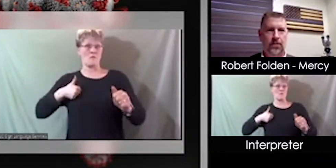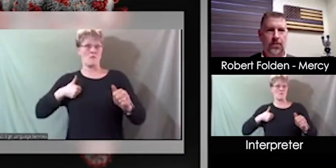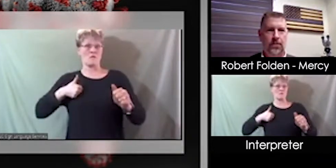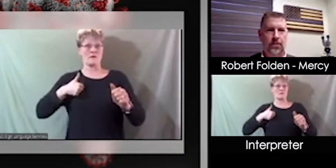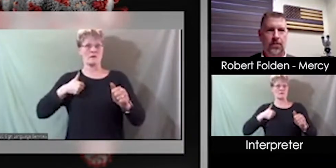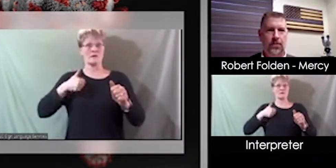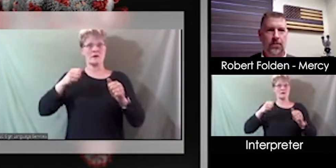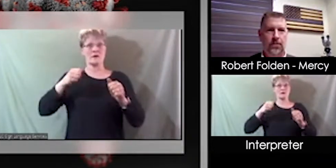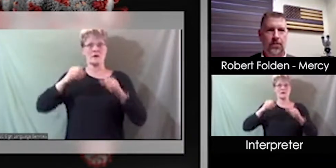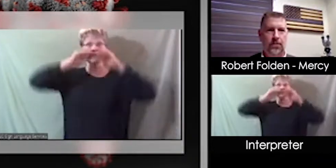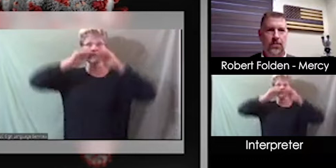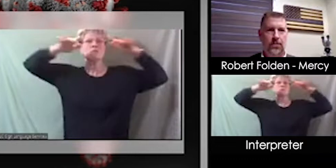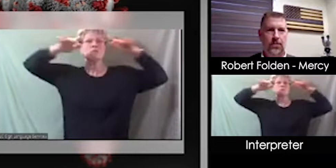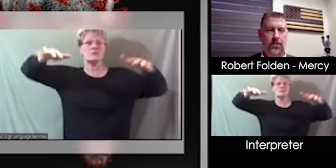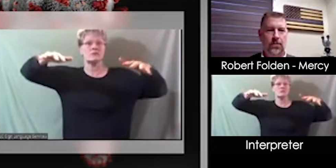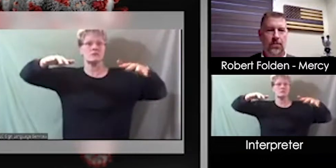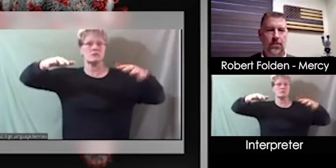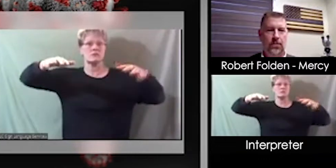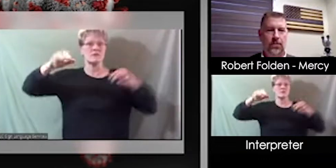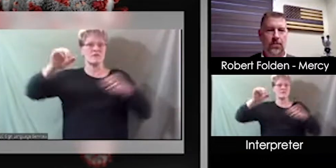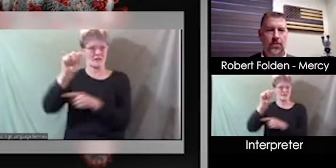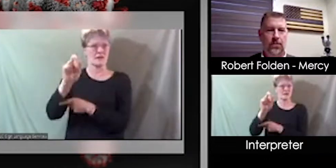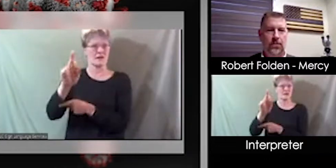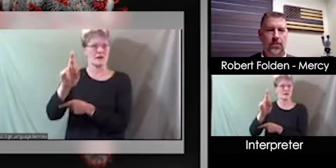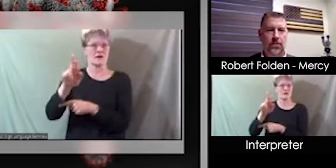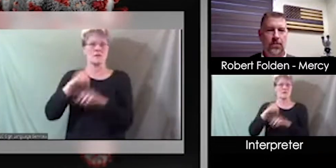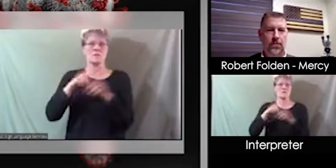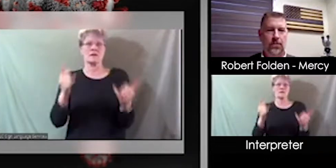enhanced droplet of precaution where a simple surgical